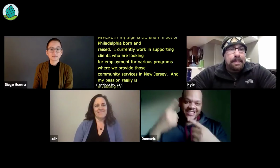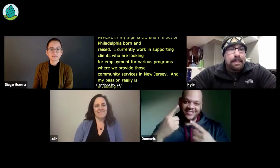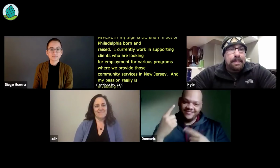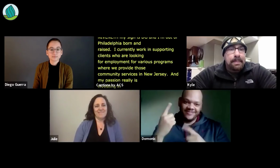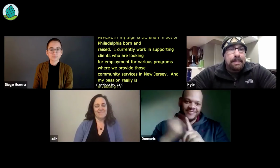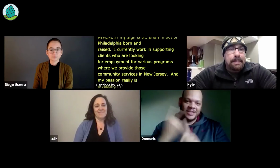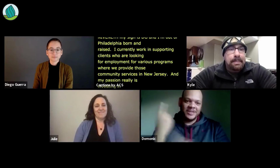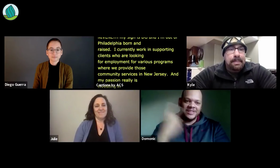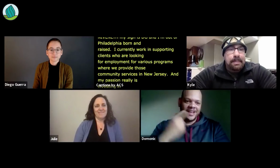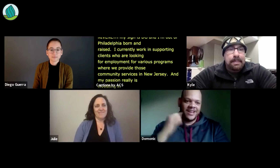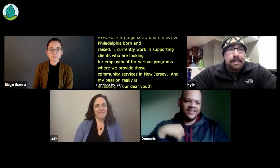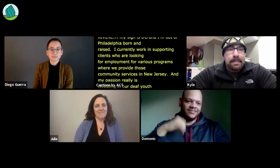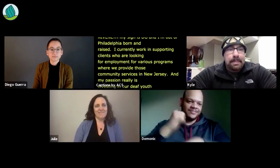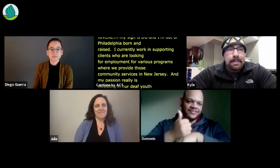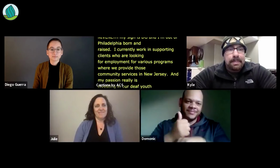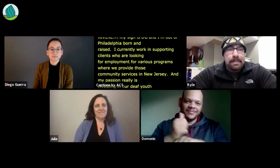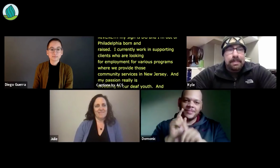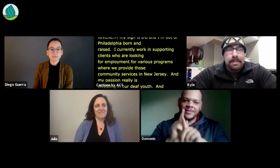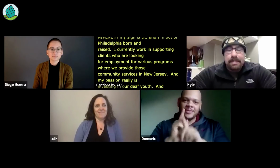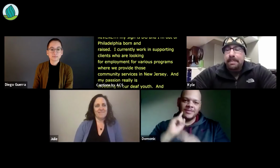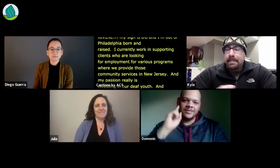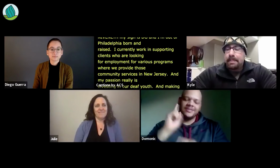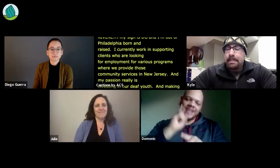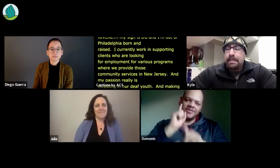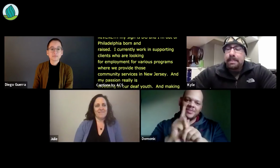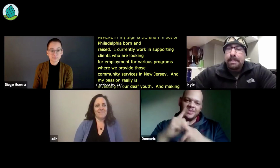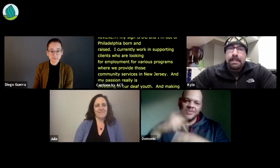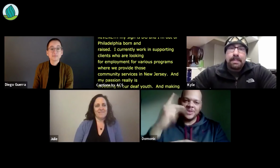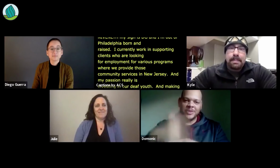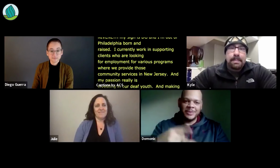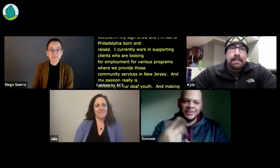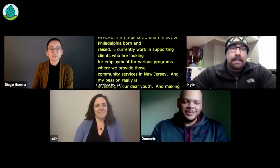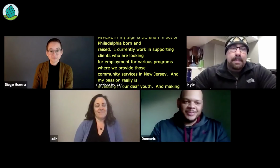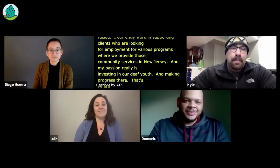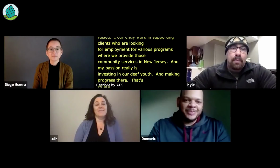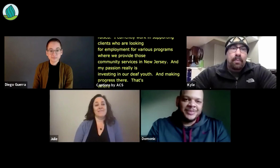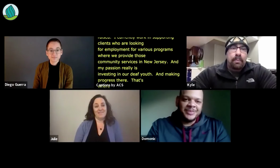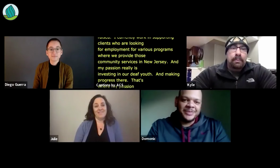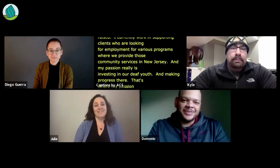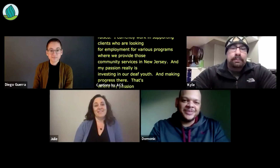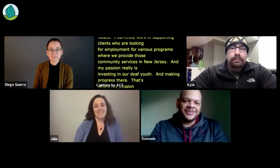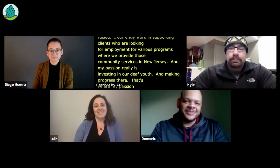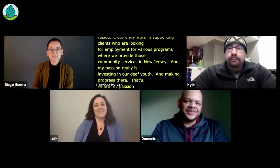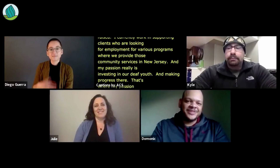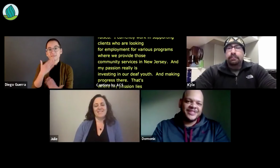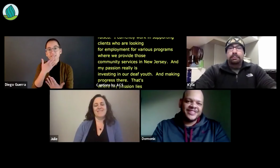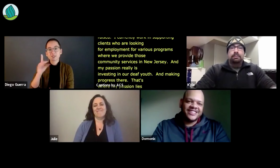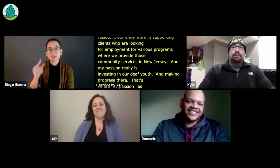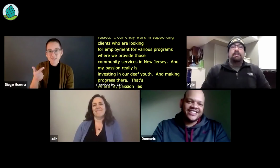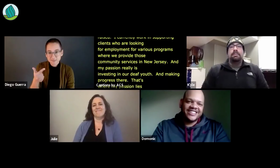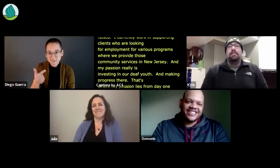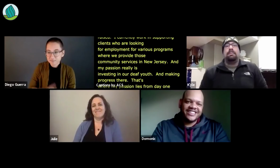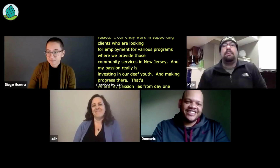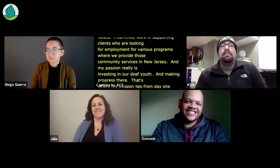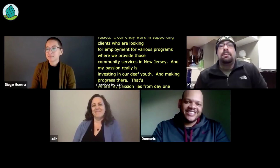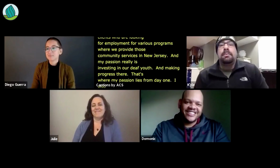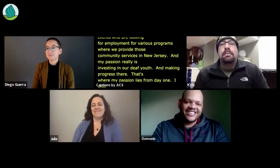That's where my passion lies from day one. I also have a deaf mentorship program, and it exists to serve that purpose.